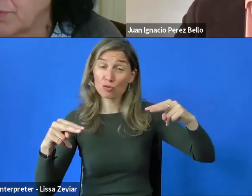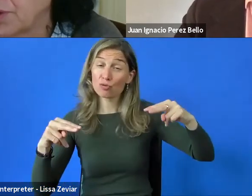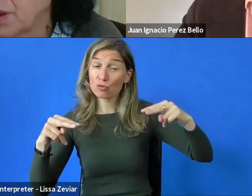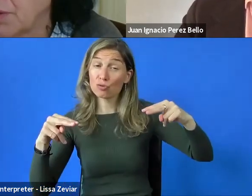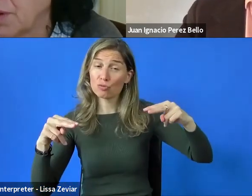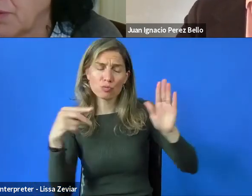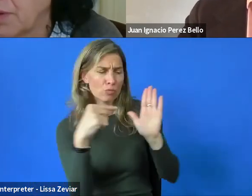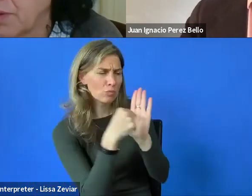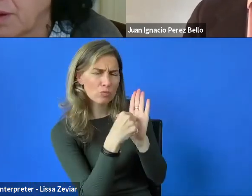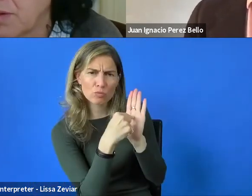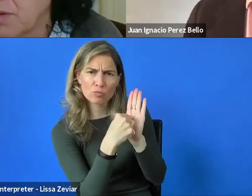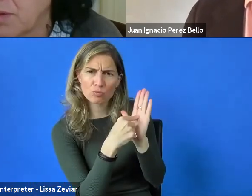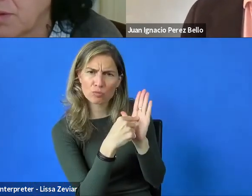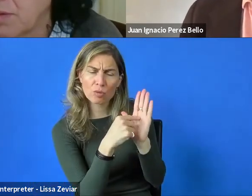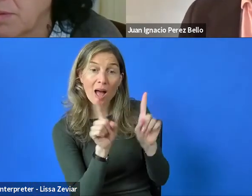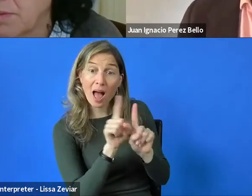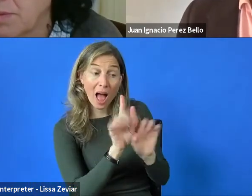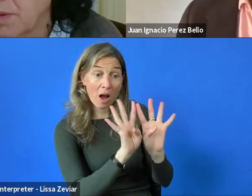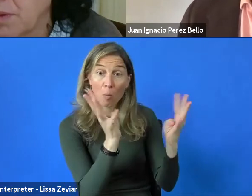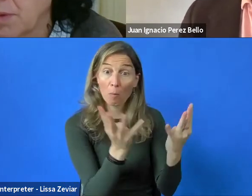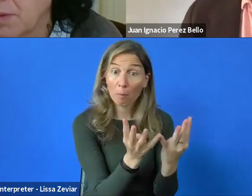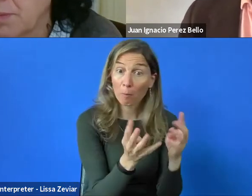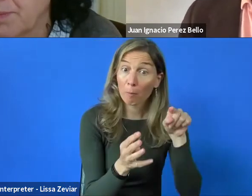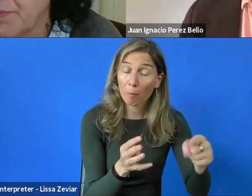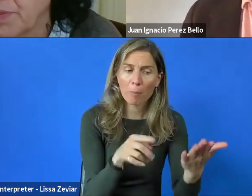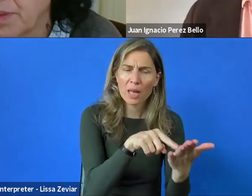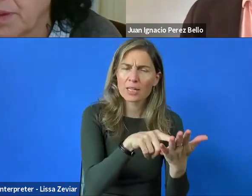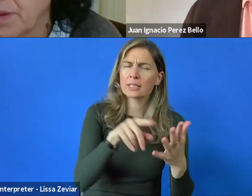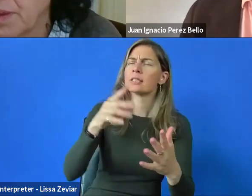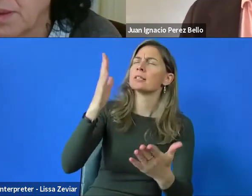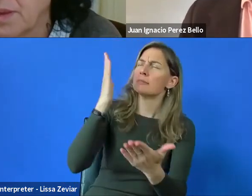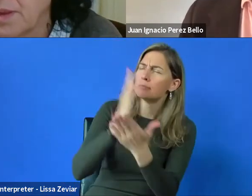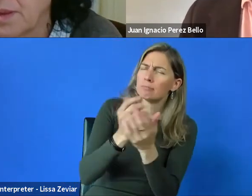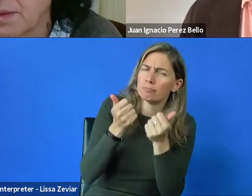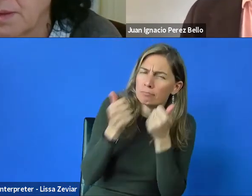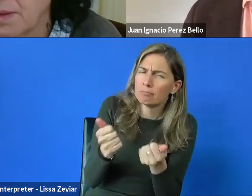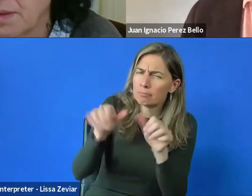by the CRPD committee and how we can make use of that for now.